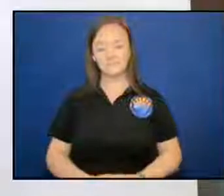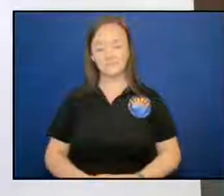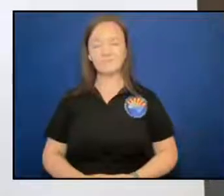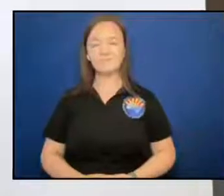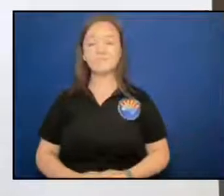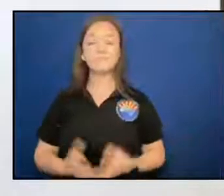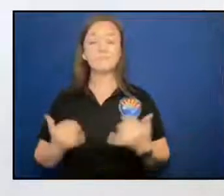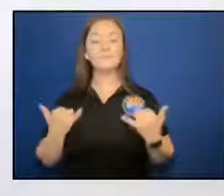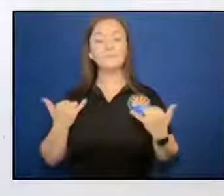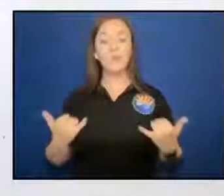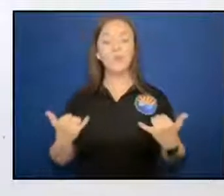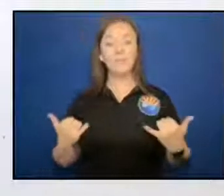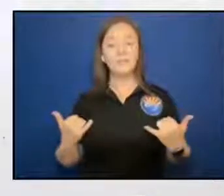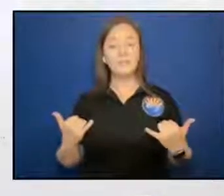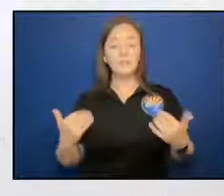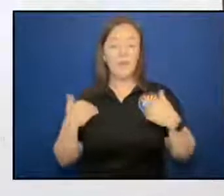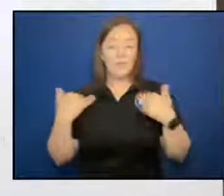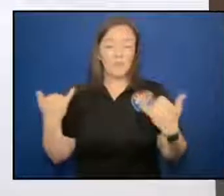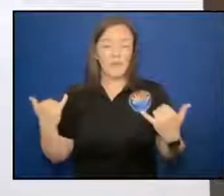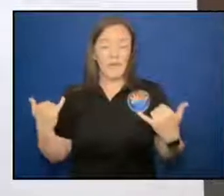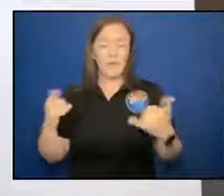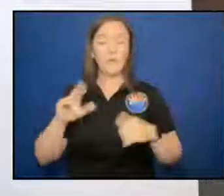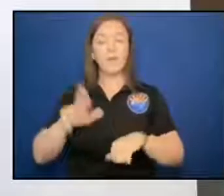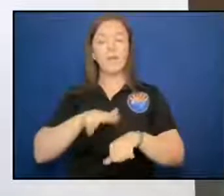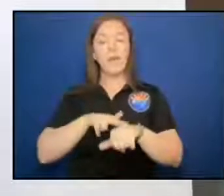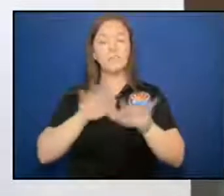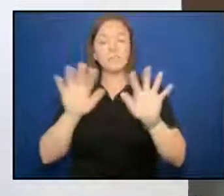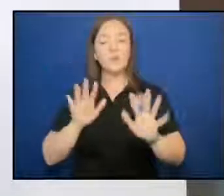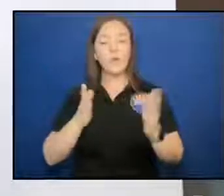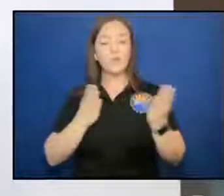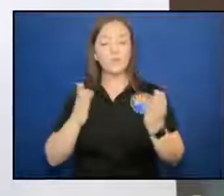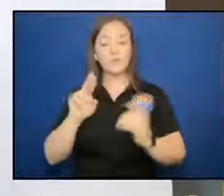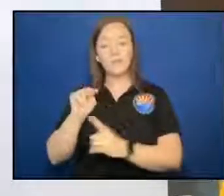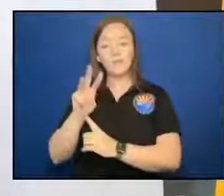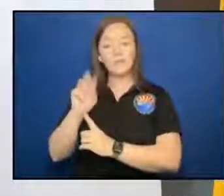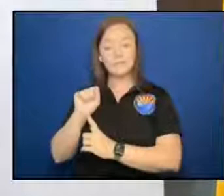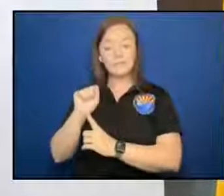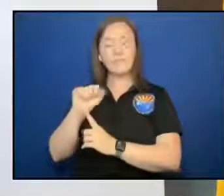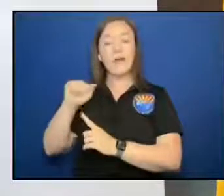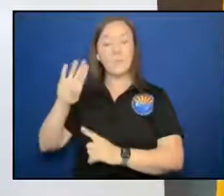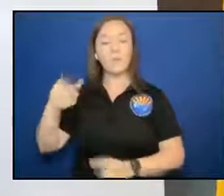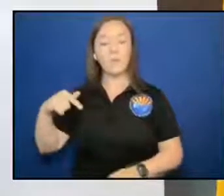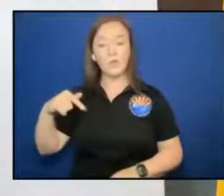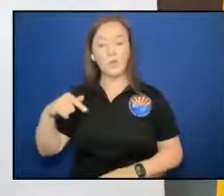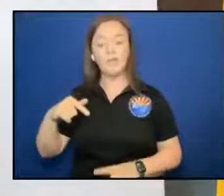ARE NOT REALLY SEEING IN CLOUDS AVAILABLE AND ALL OF THAT MOISTURE IS SITTING OVER NEW MEXICO RIGHT NOW.